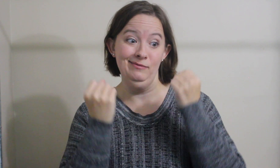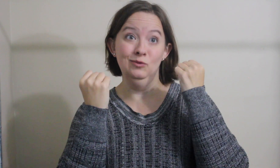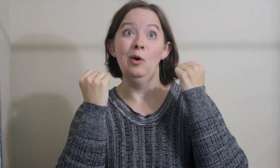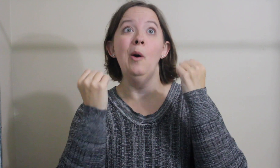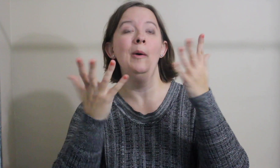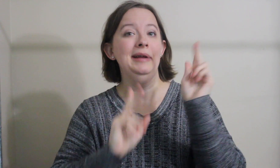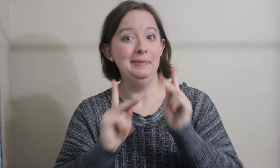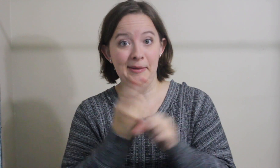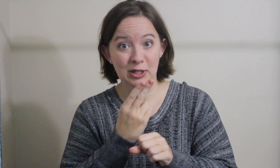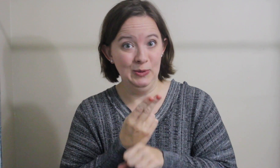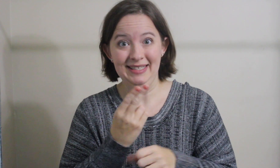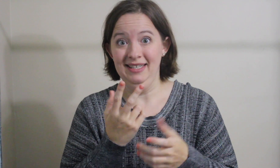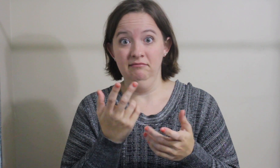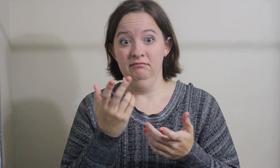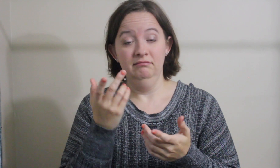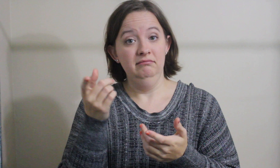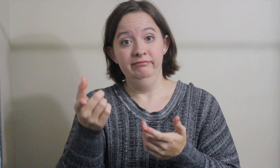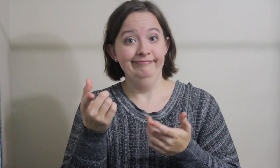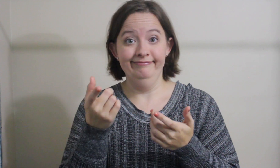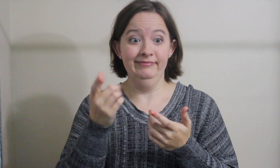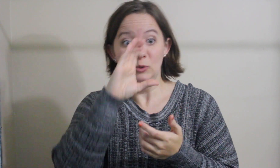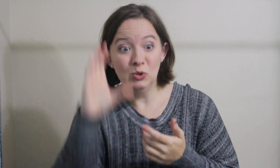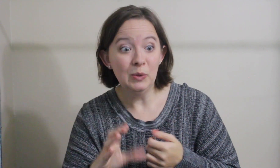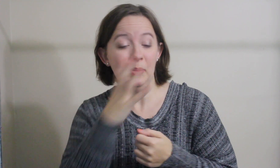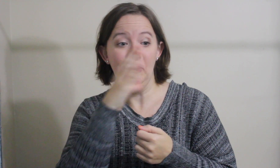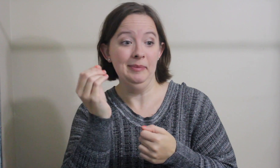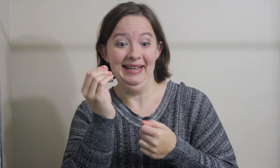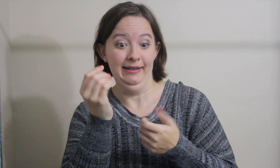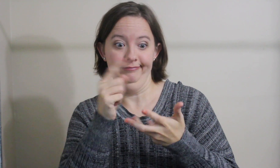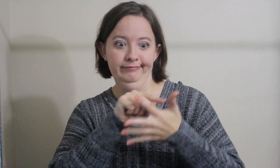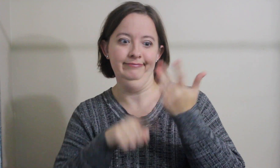I think right now there's so many people that are using